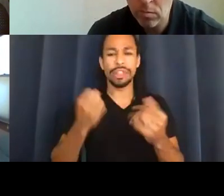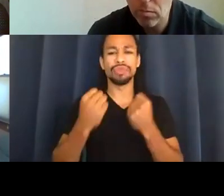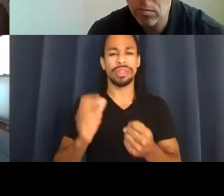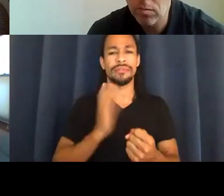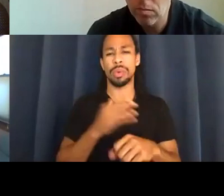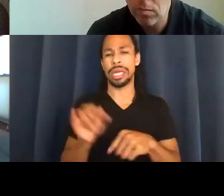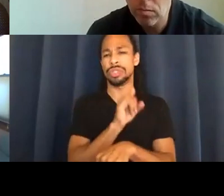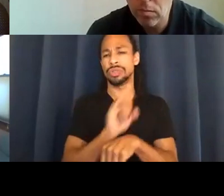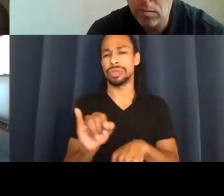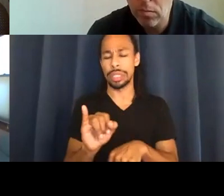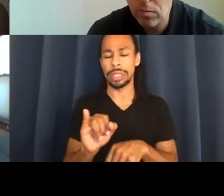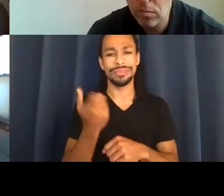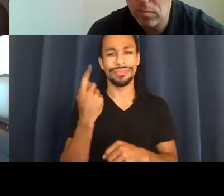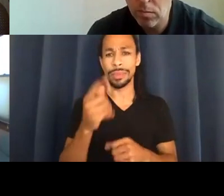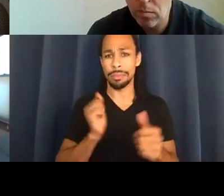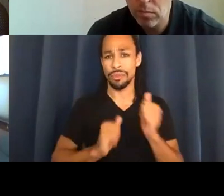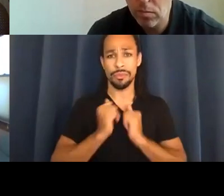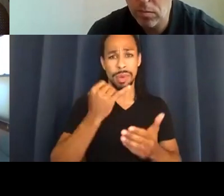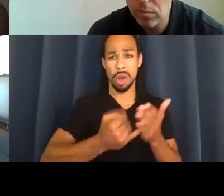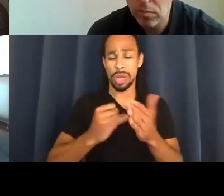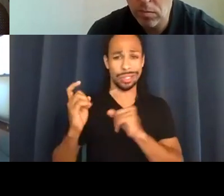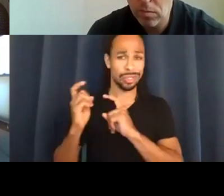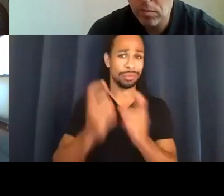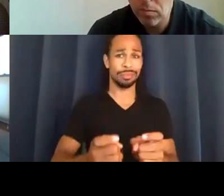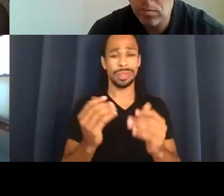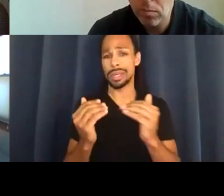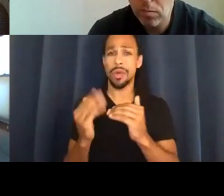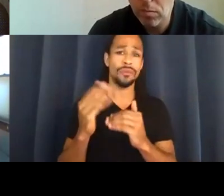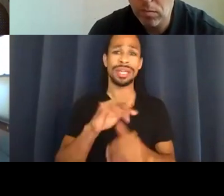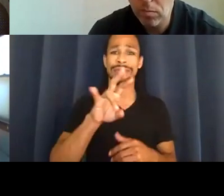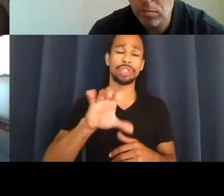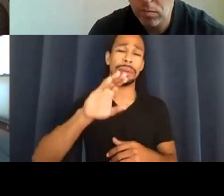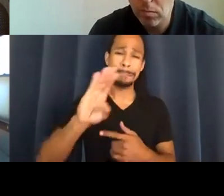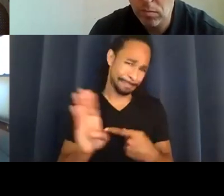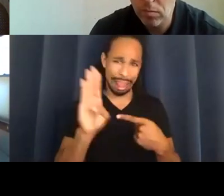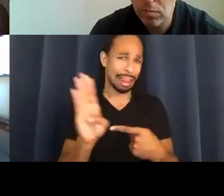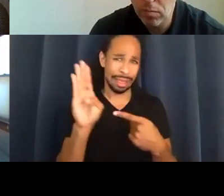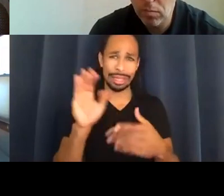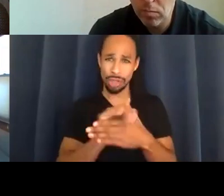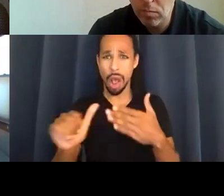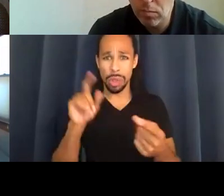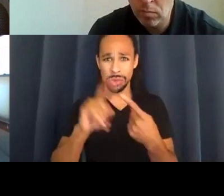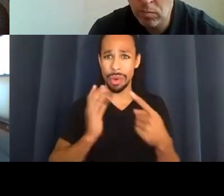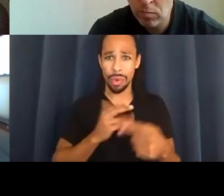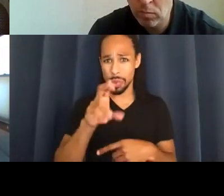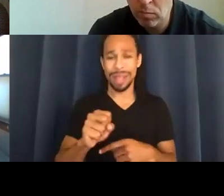arts contributes over $700 billion to the U.S. economy. That is more than agriculture.